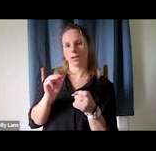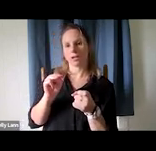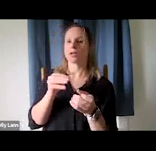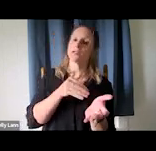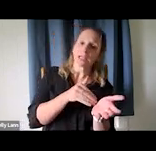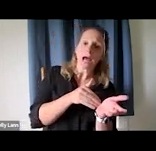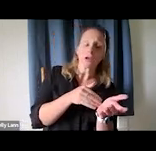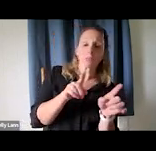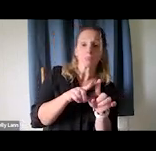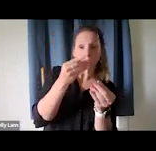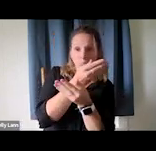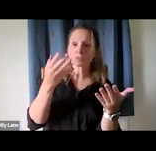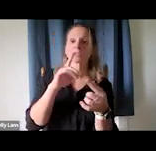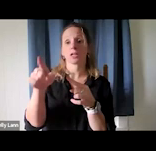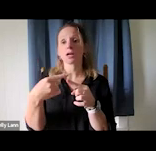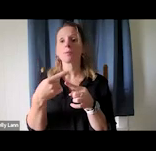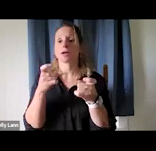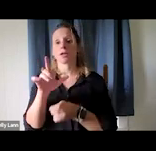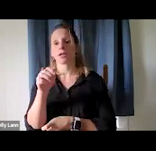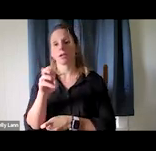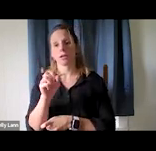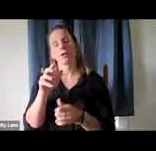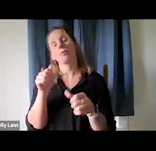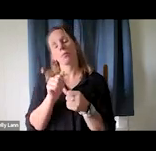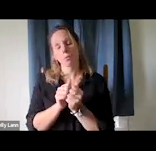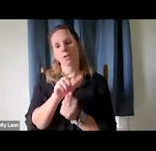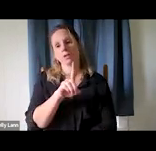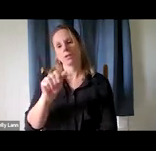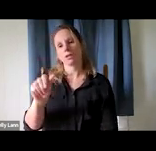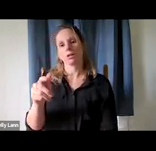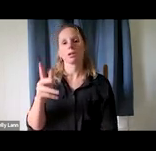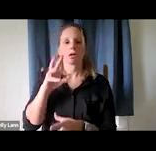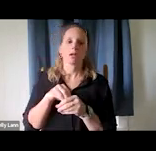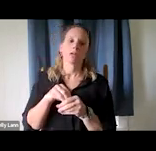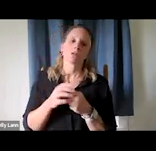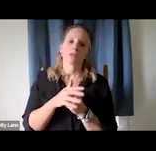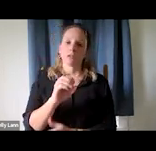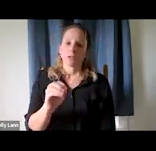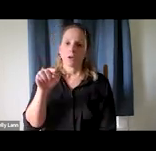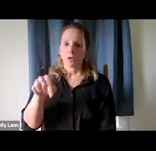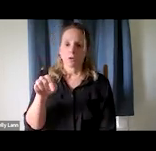on handling claims where DA&A is involved. So this one, I just sort of included